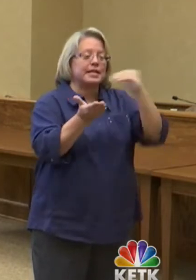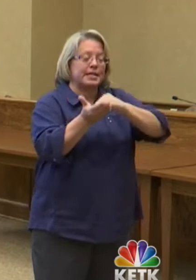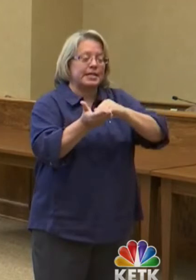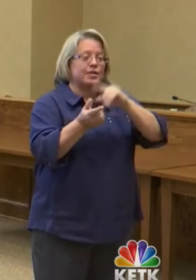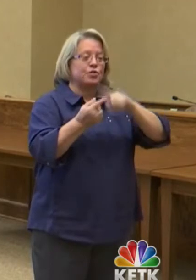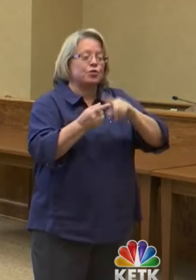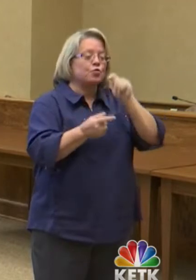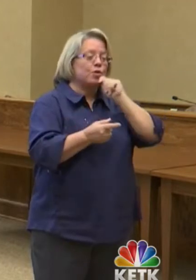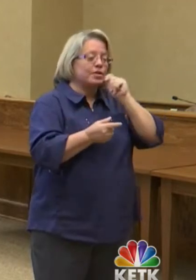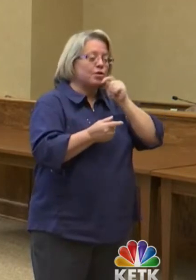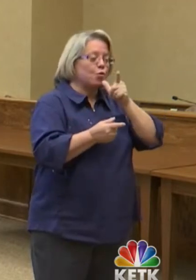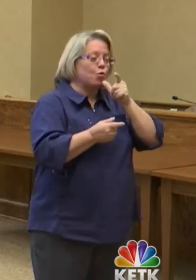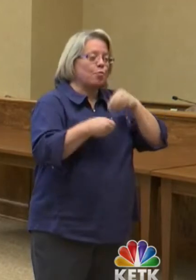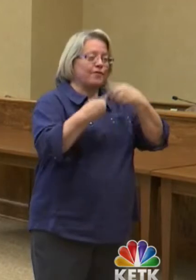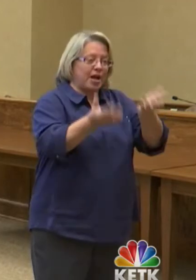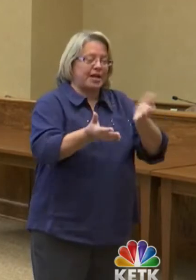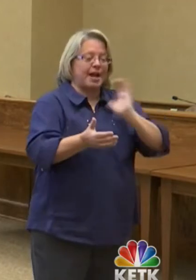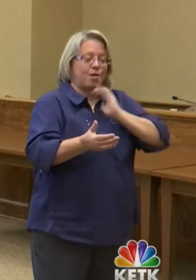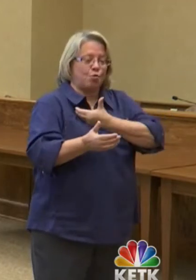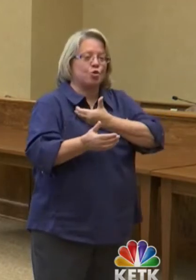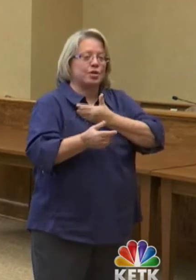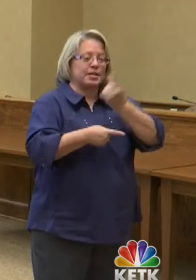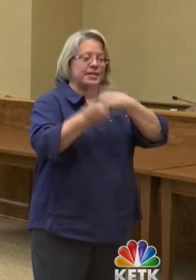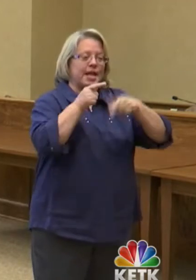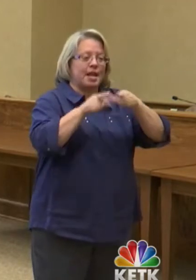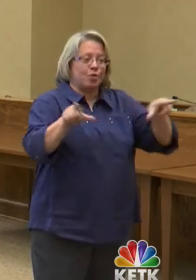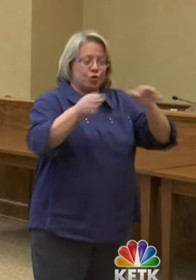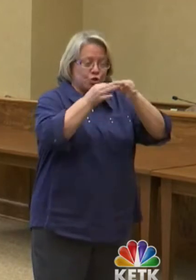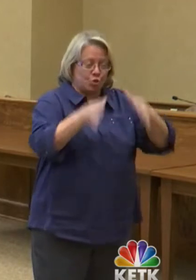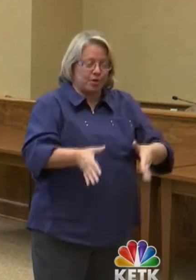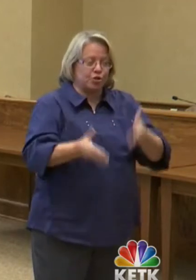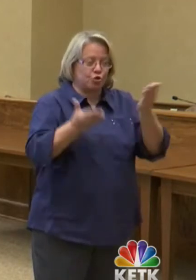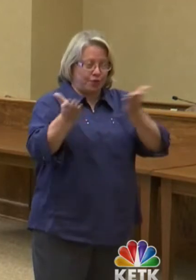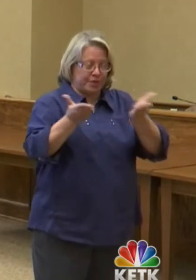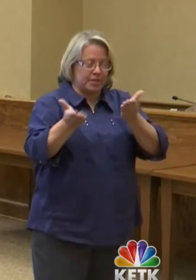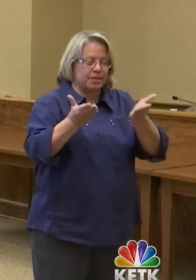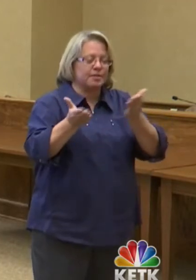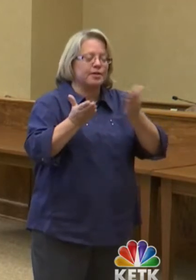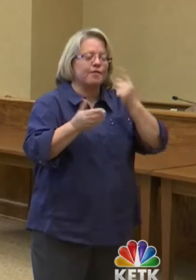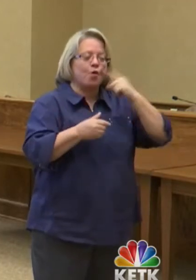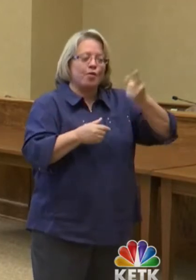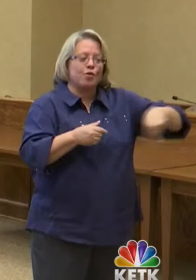FEW BITS OF INFORMATION. SAY SOME QUESTIONS AND PROVIDE SOME ANSWERS AT THE END OF THIS BRIEFING FROM THE PRESS COORDINATES IN ATTENDANCE.